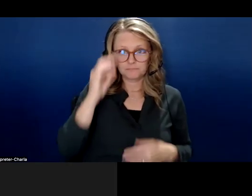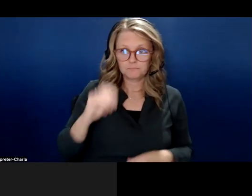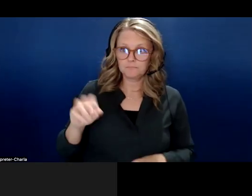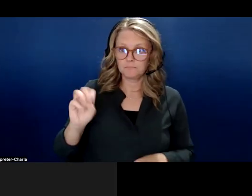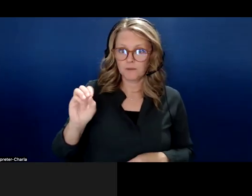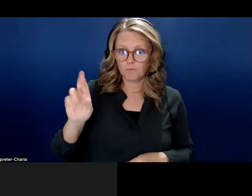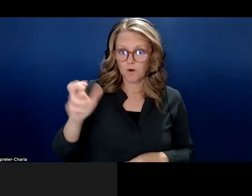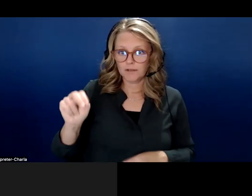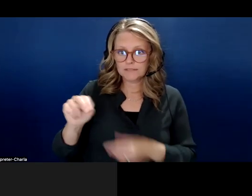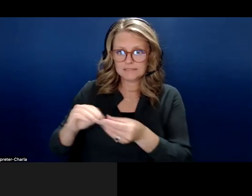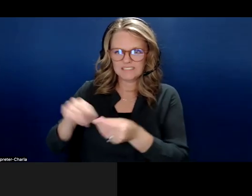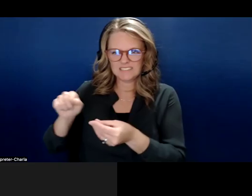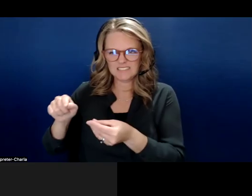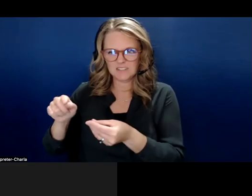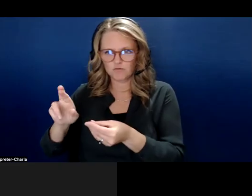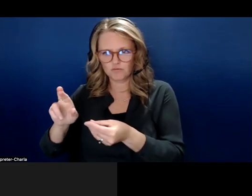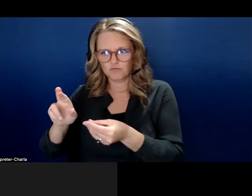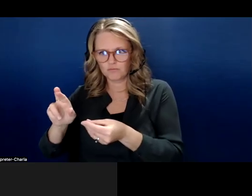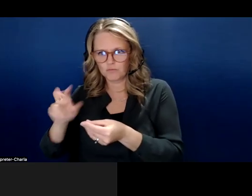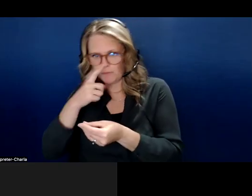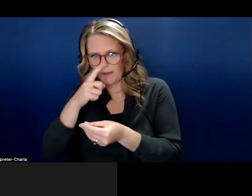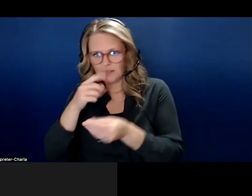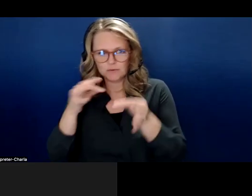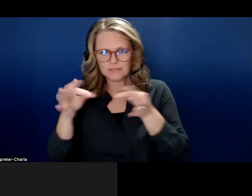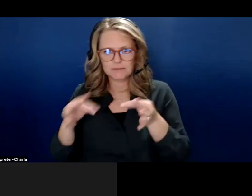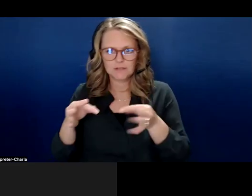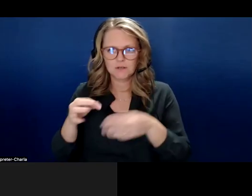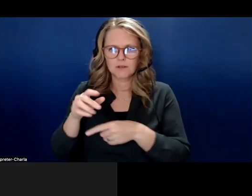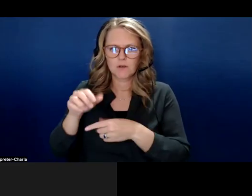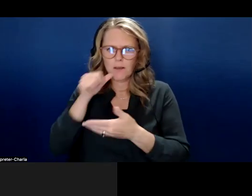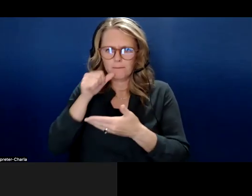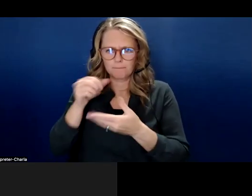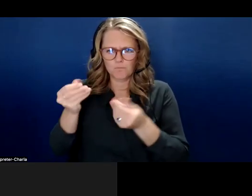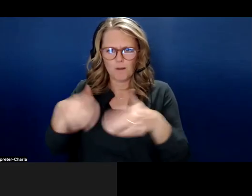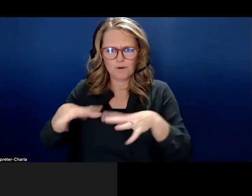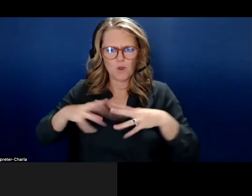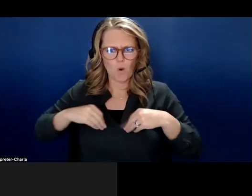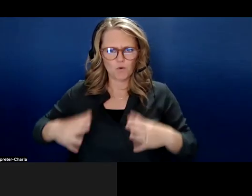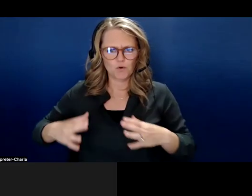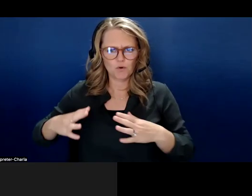Ryan or Adam, kind of explain who the mailed letters went to along the corridor.